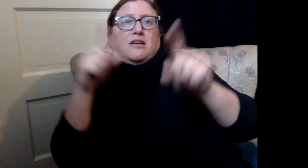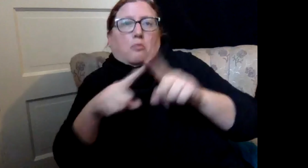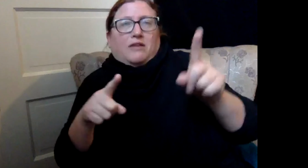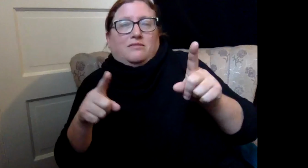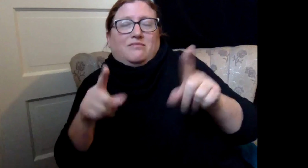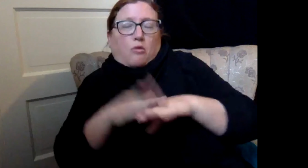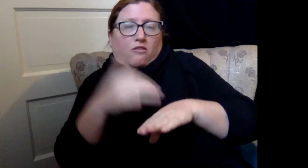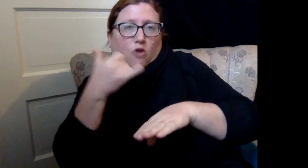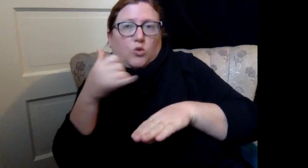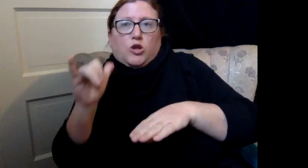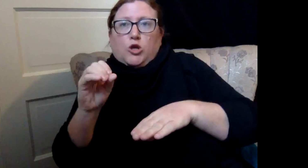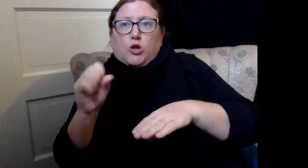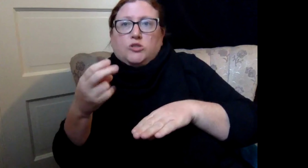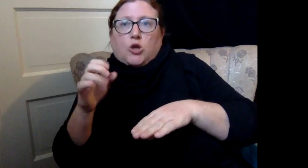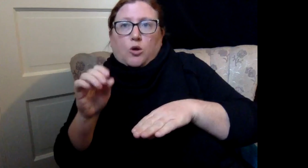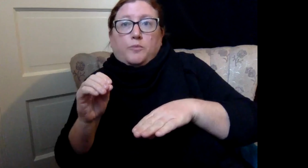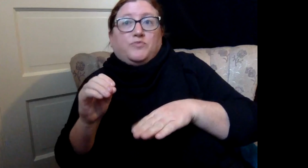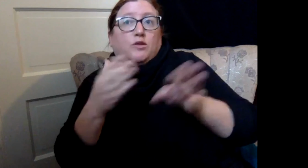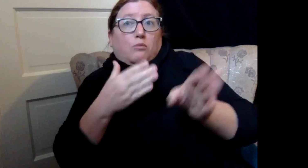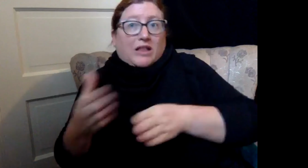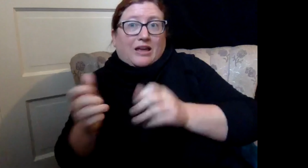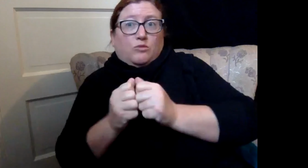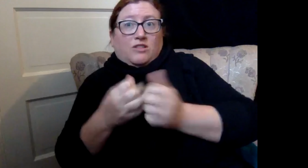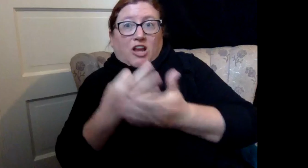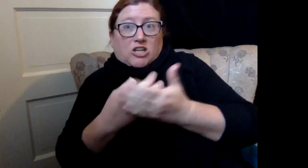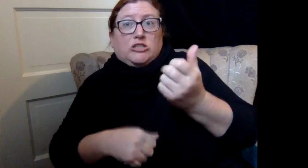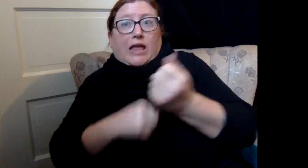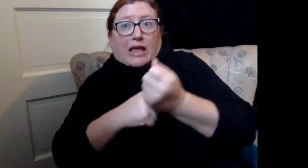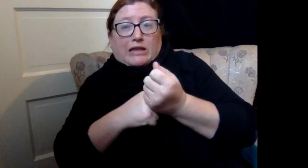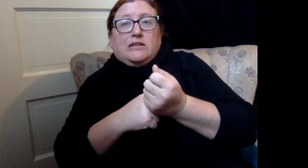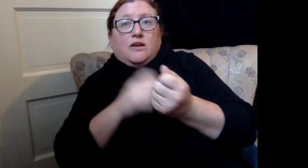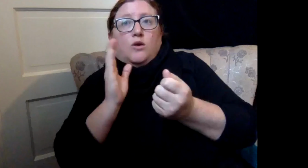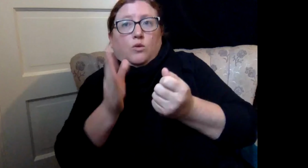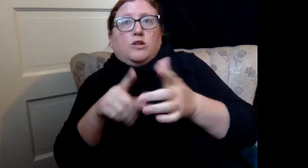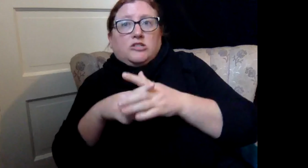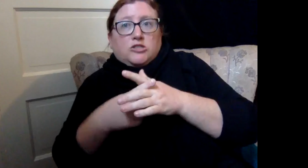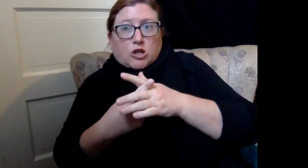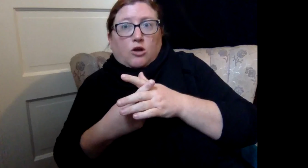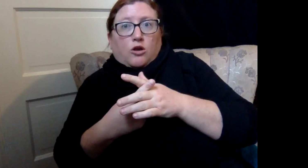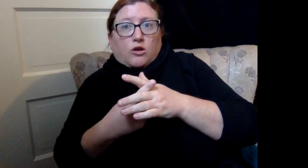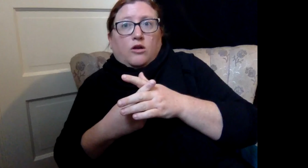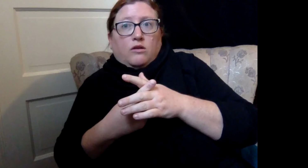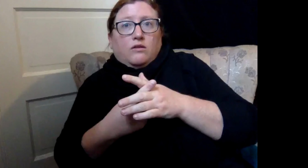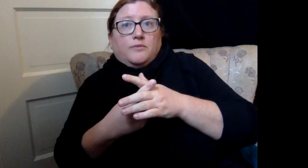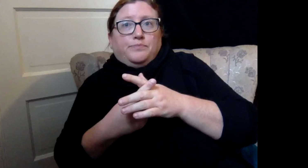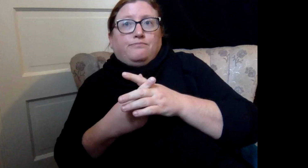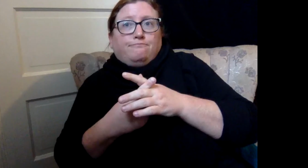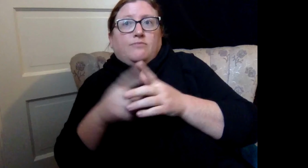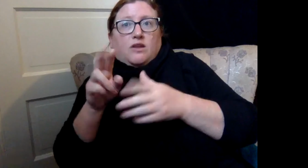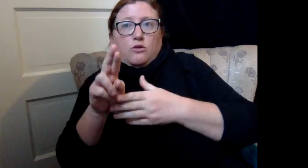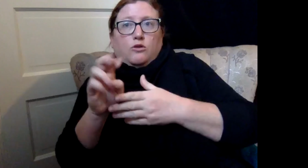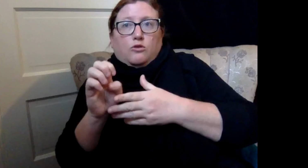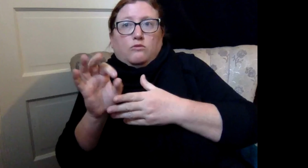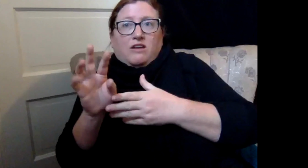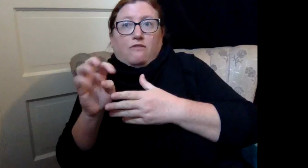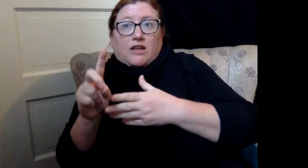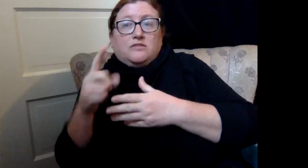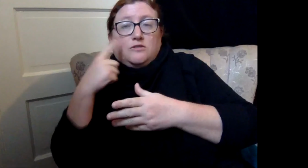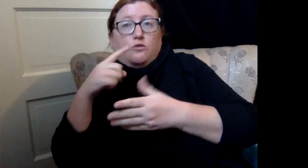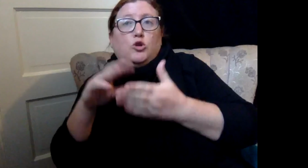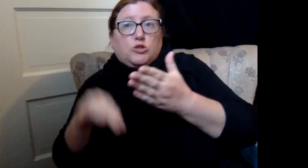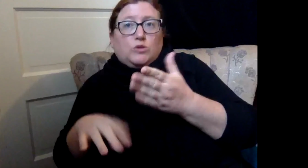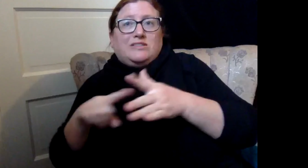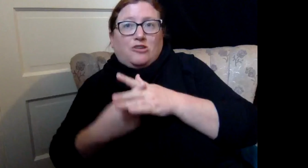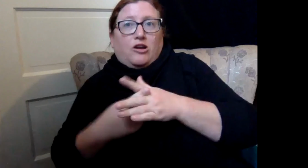» Oh, great. One of the questions is how does this impact financial aid distribution and when do I get my refund or distribution after tuition is paid.